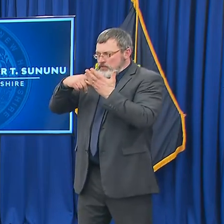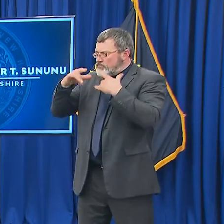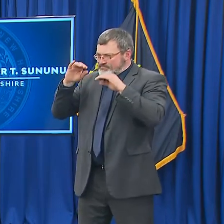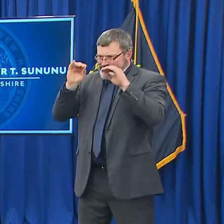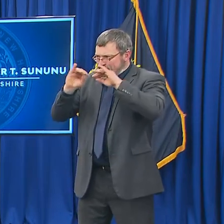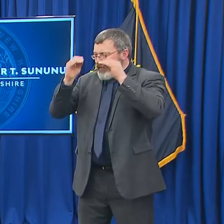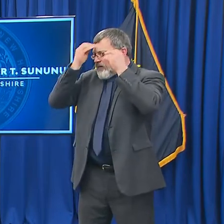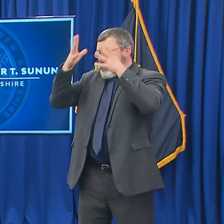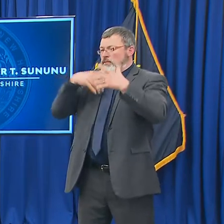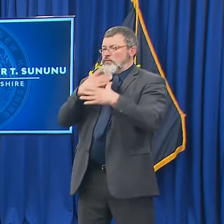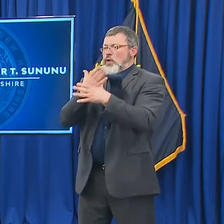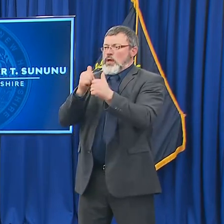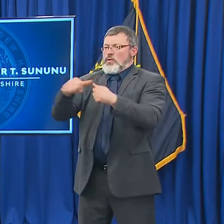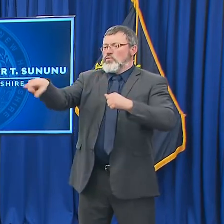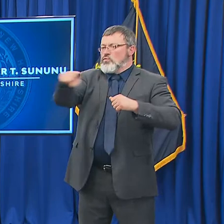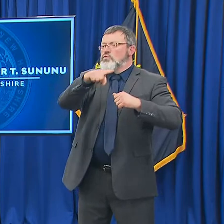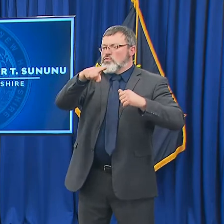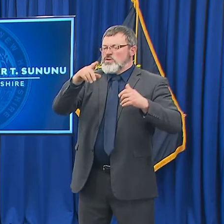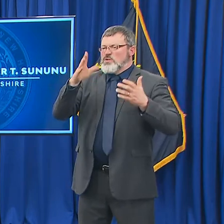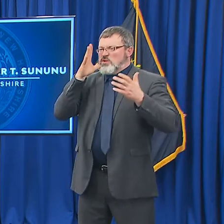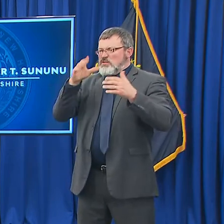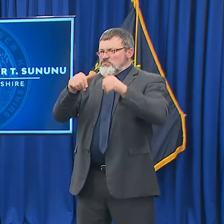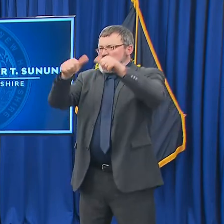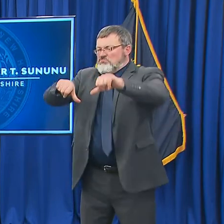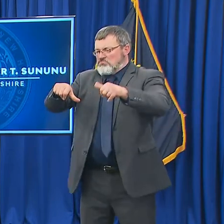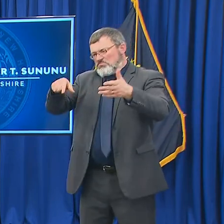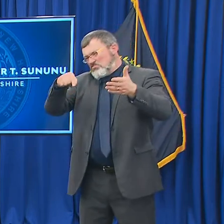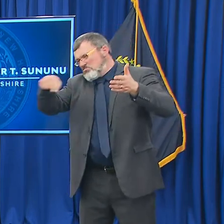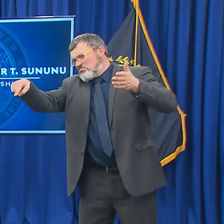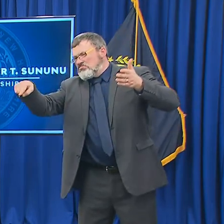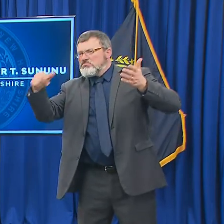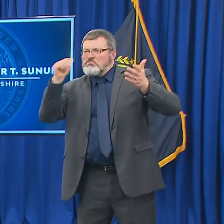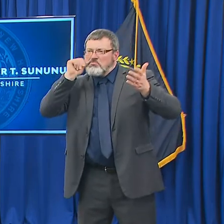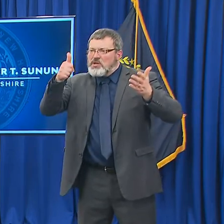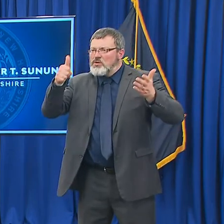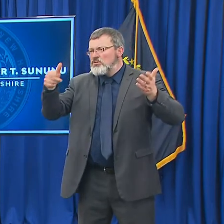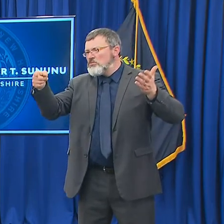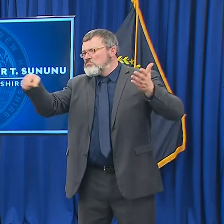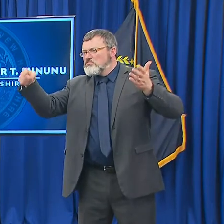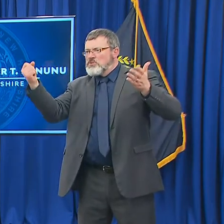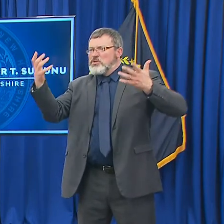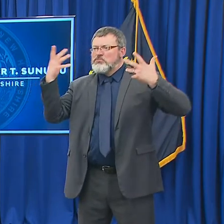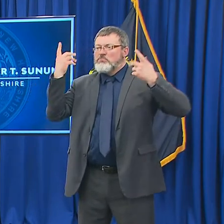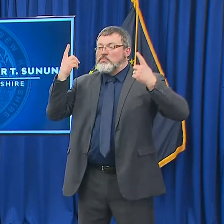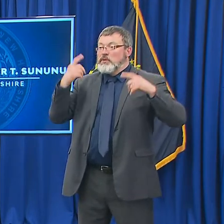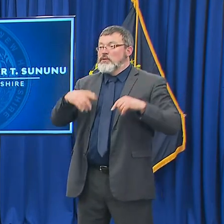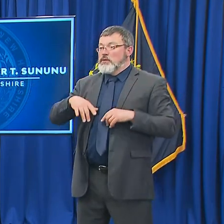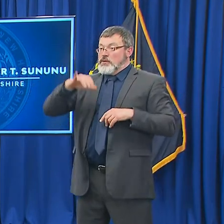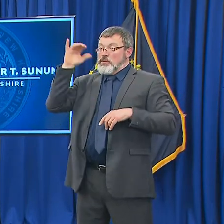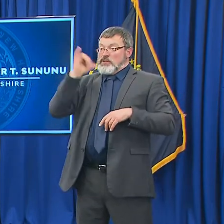In detail we are simply finding the priorities are on contact tracing as the need and the demand grows. So big.